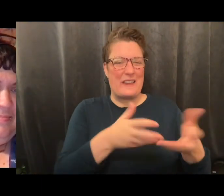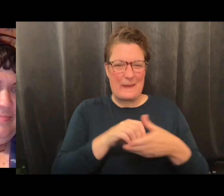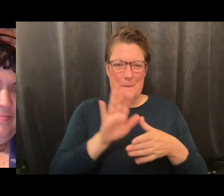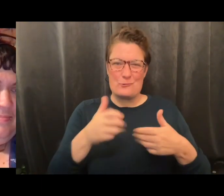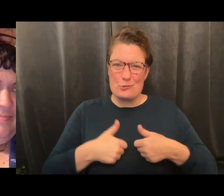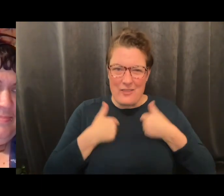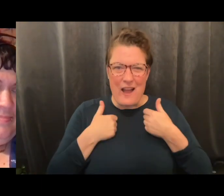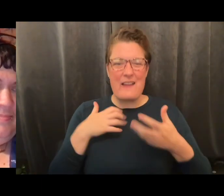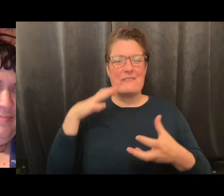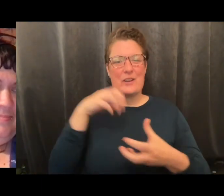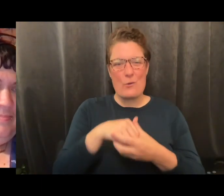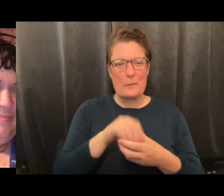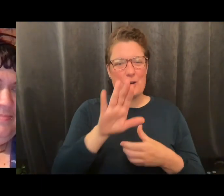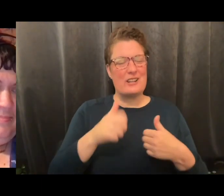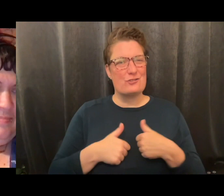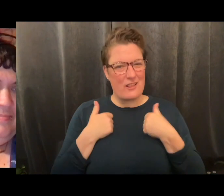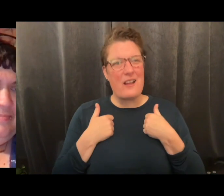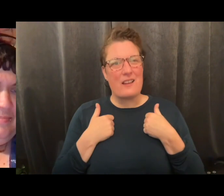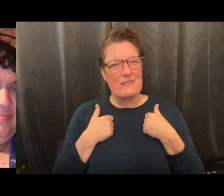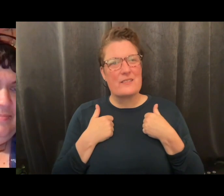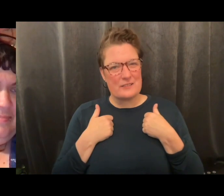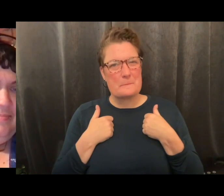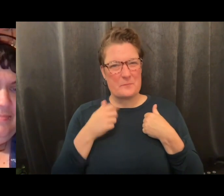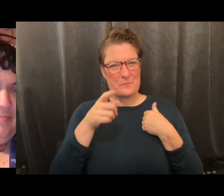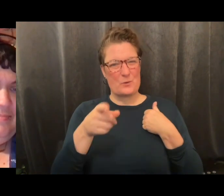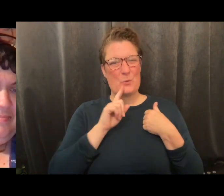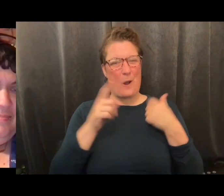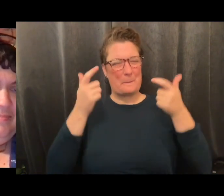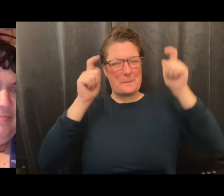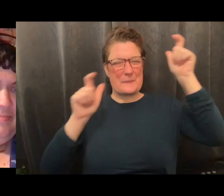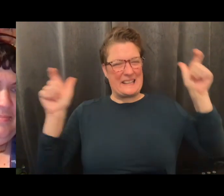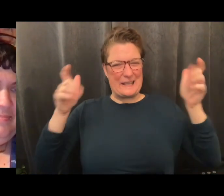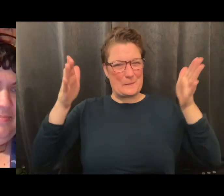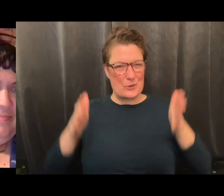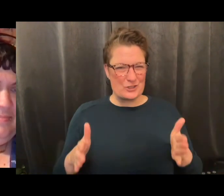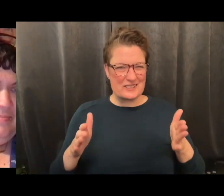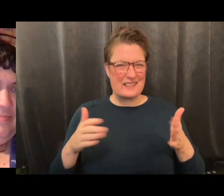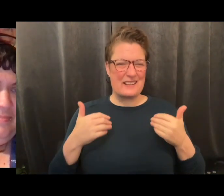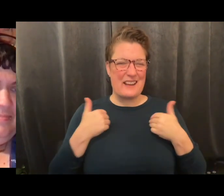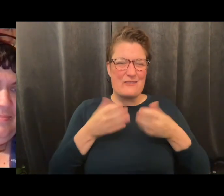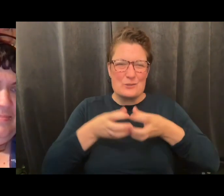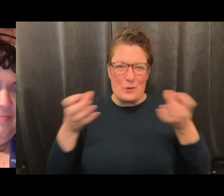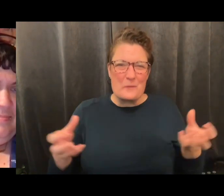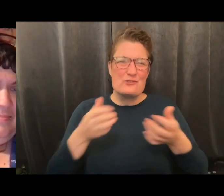You're such a big person and filled with so much love and creativity and passion.